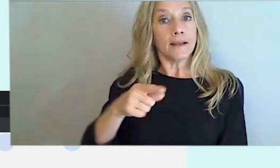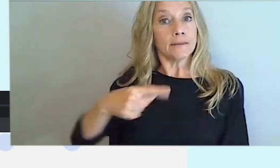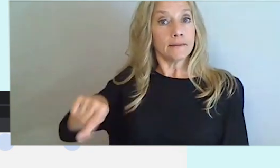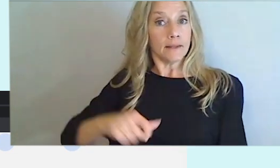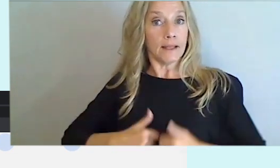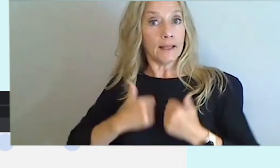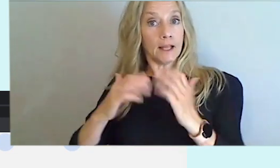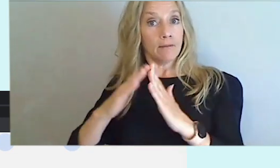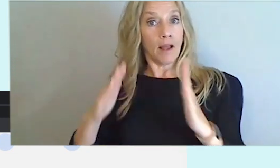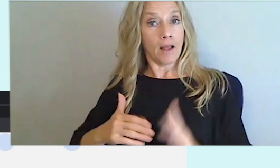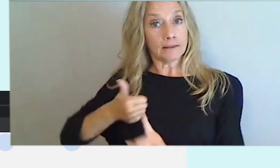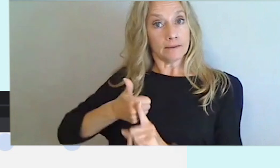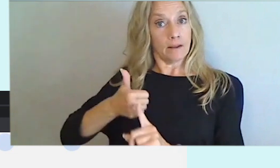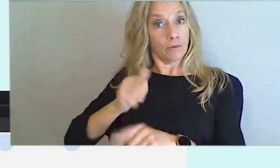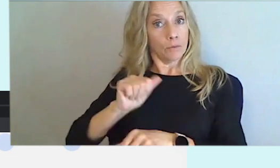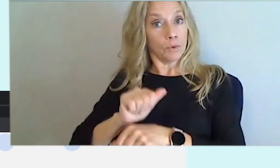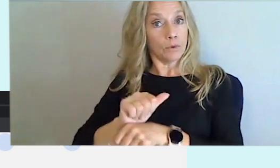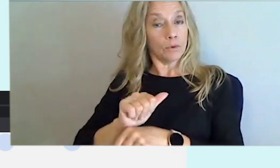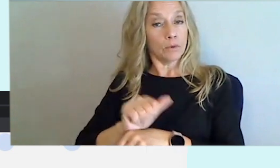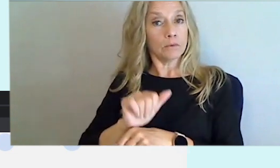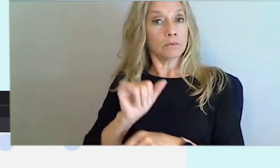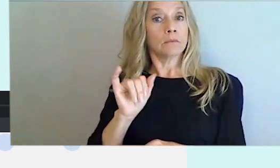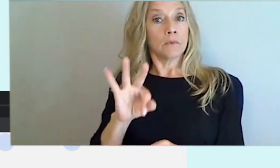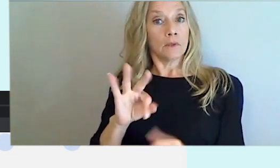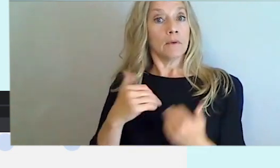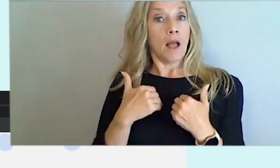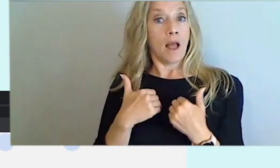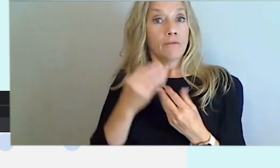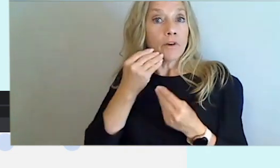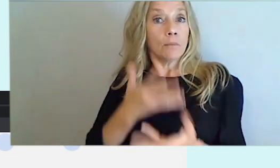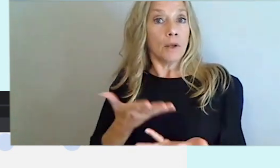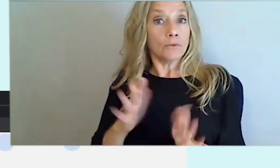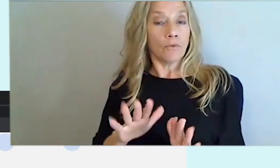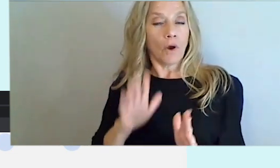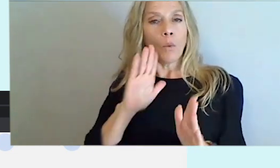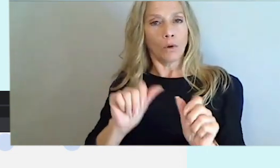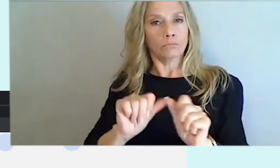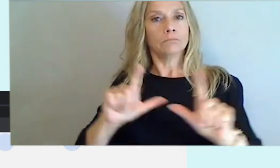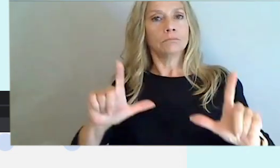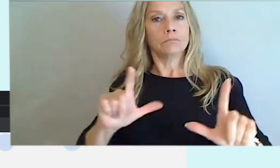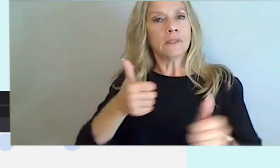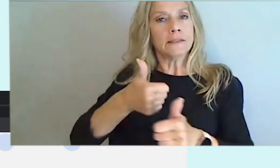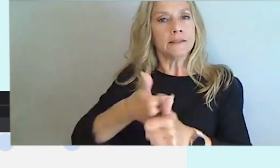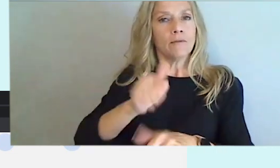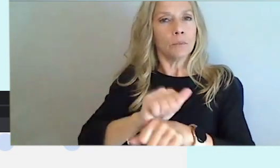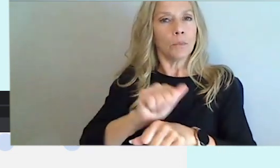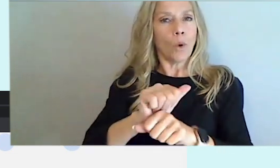If you have information on file, you would be brought to the self-employment summary page to review the information.